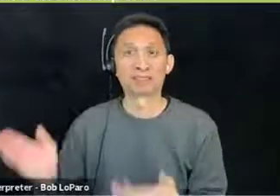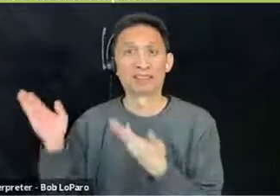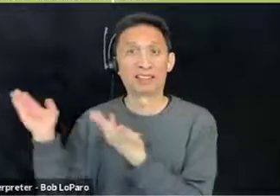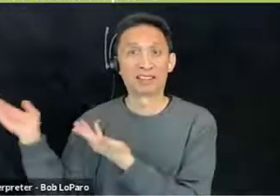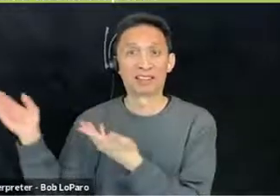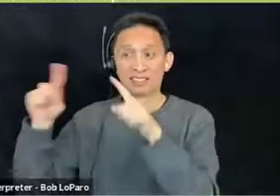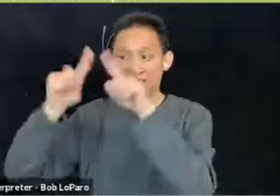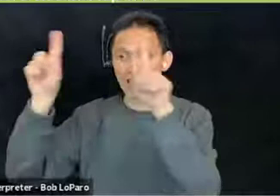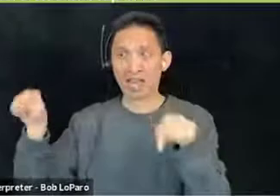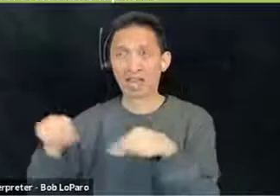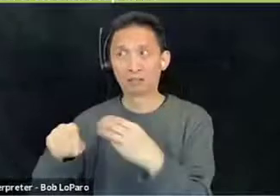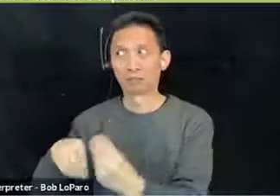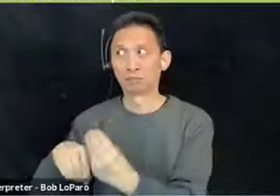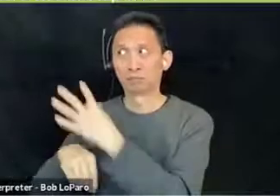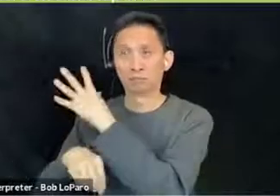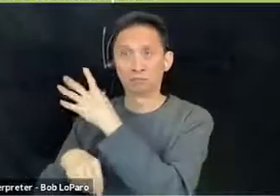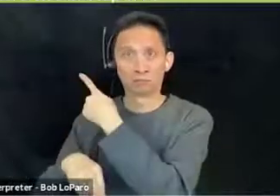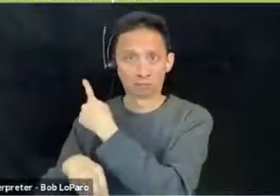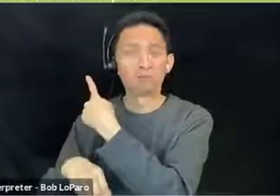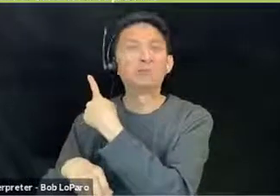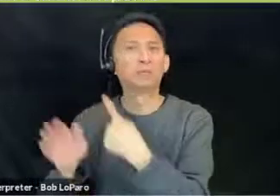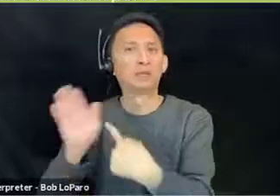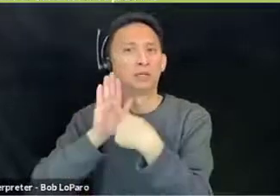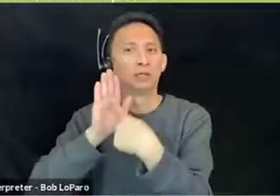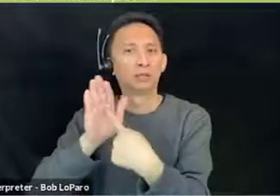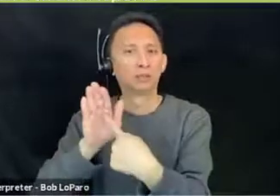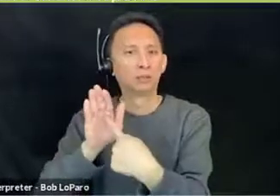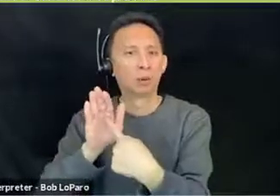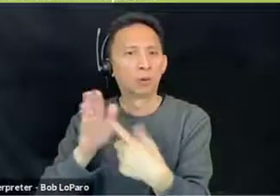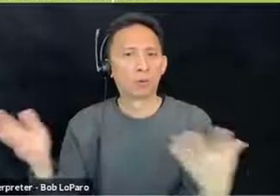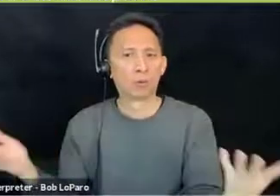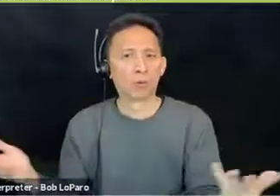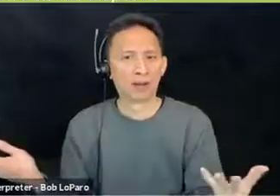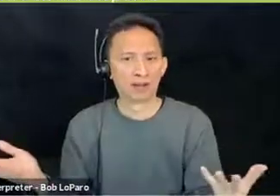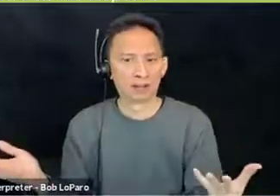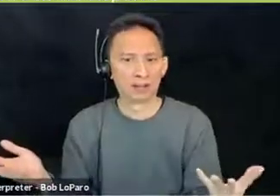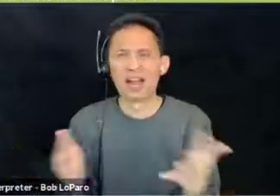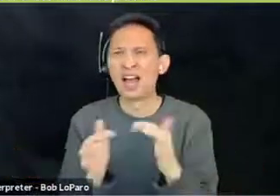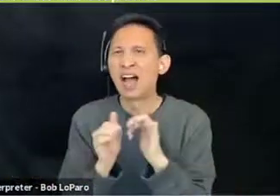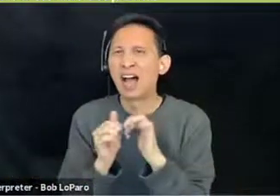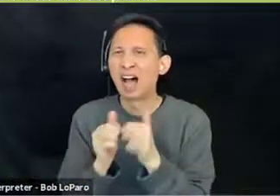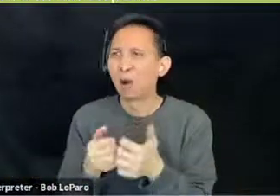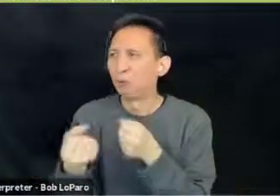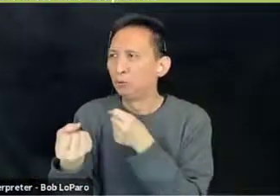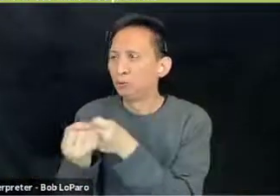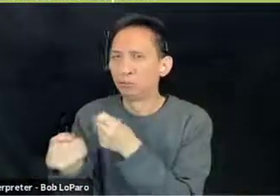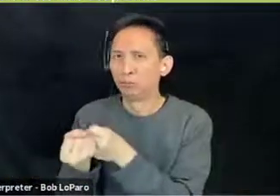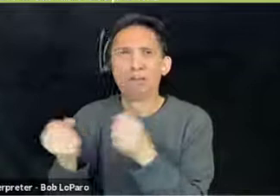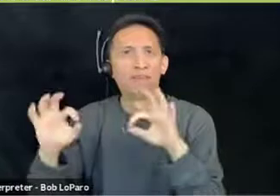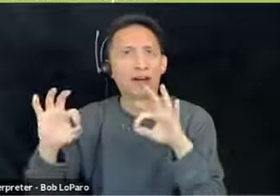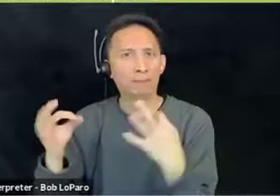some of the implications that people don't normally think about with medical management.